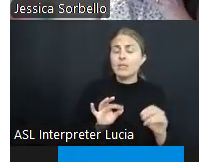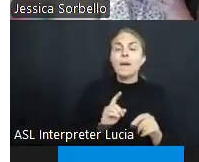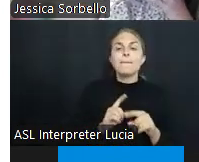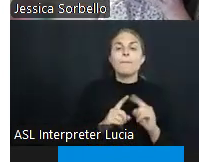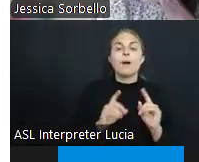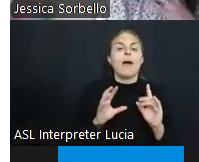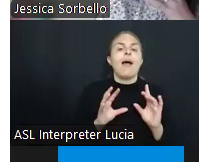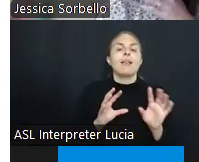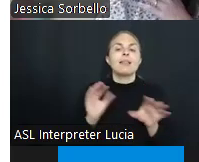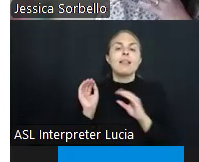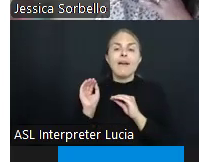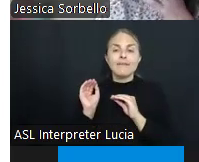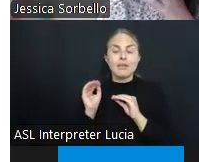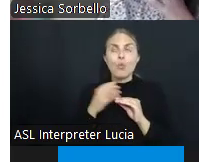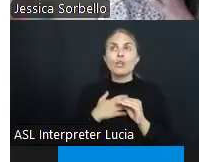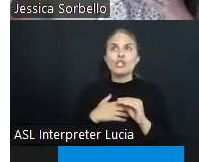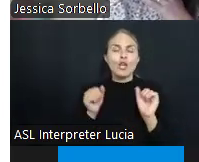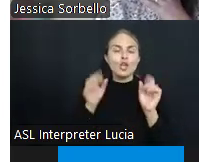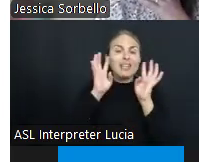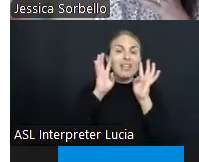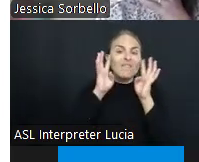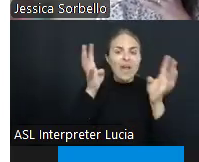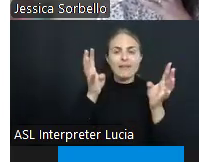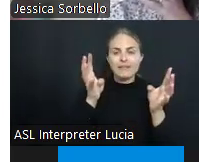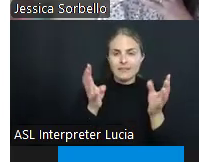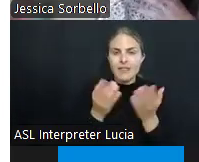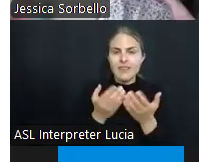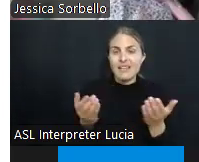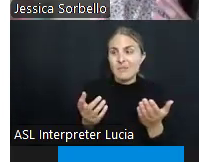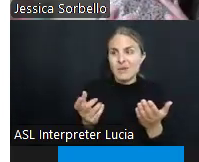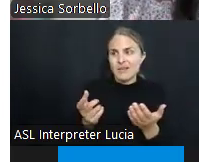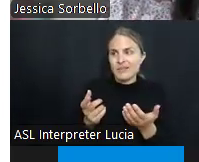available but, really looking at support systems and you